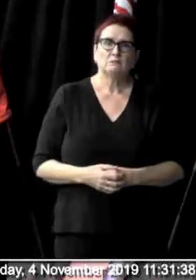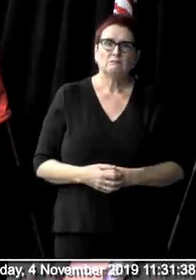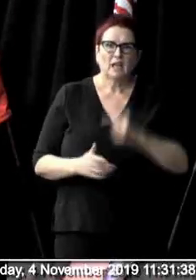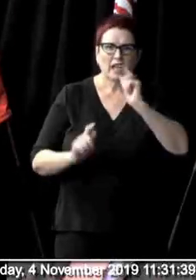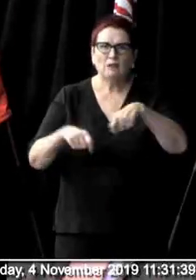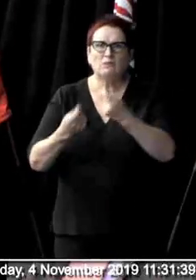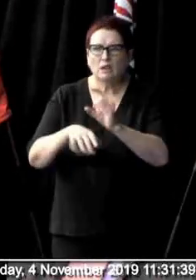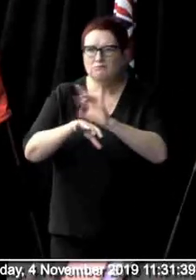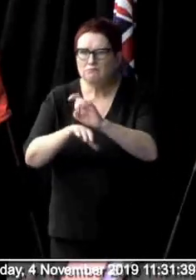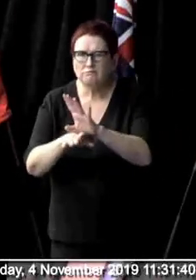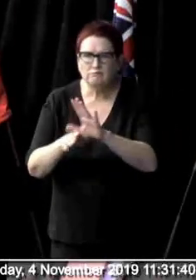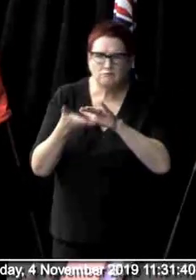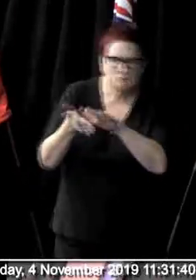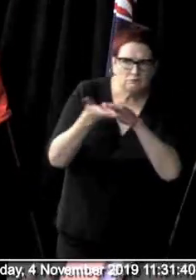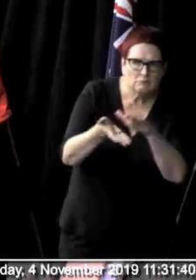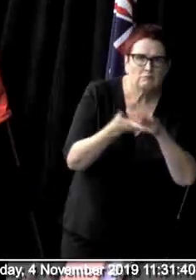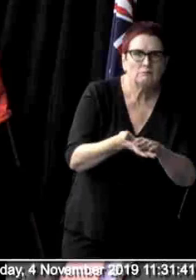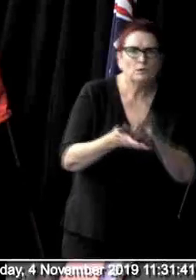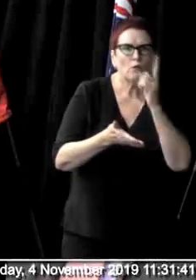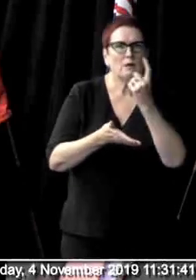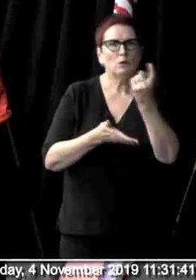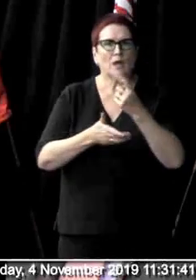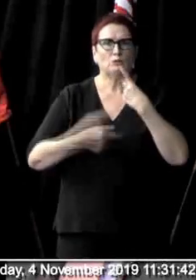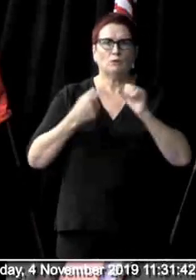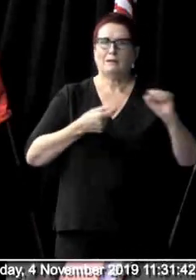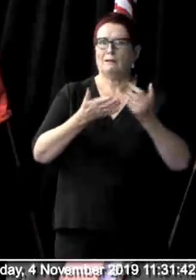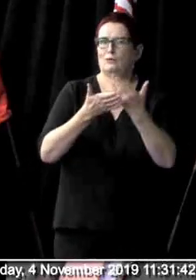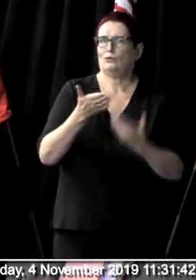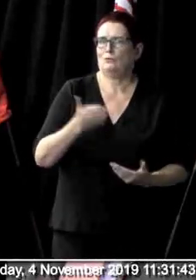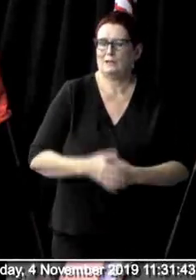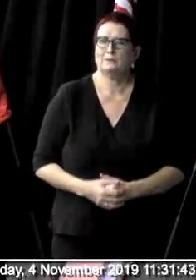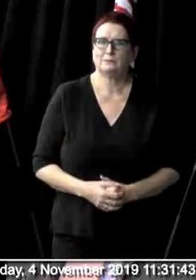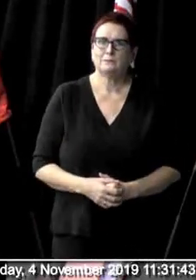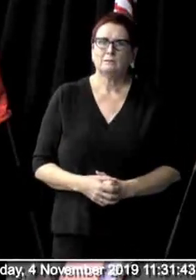counselling and support to people engaging with the Commission at face-to-face